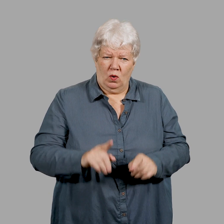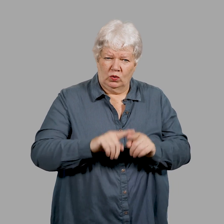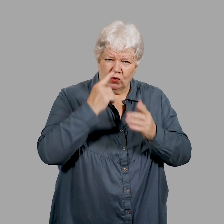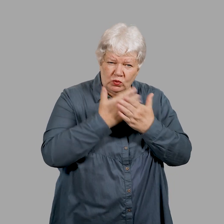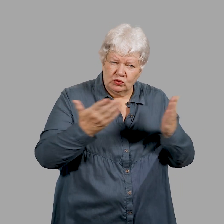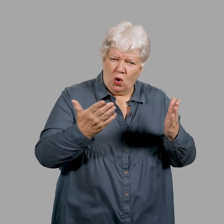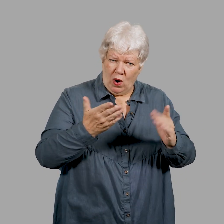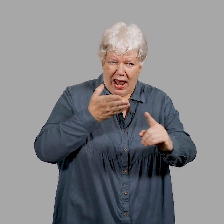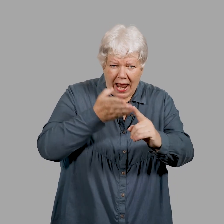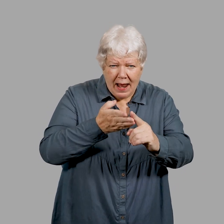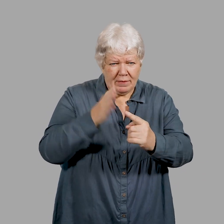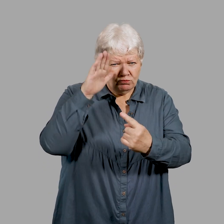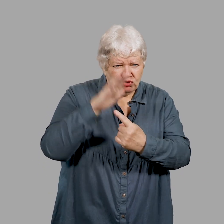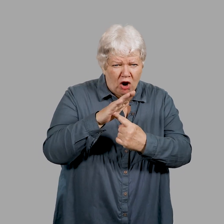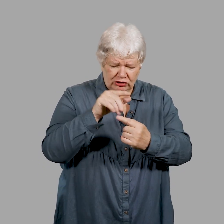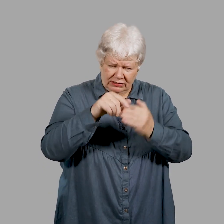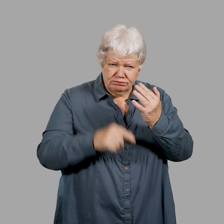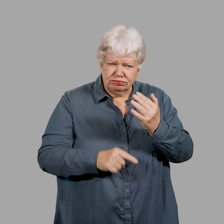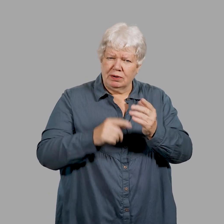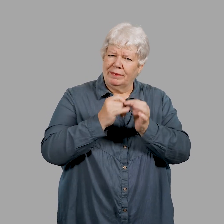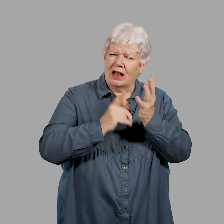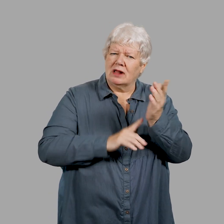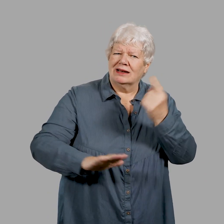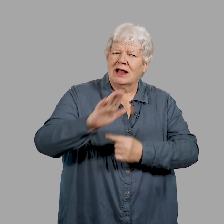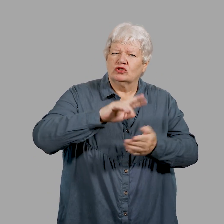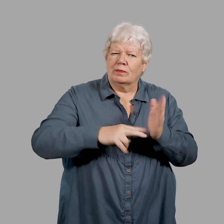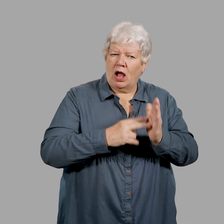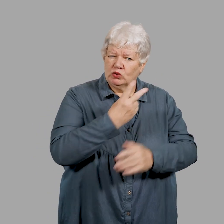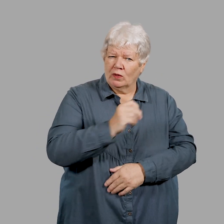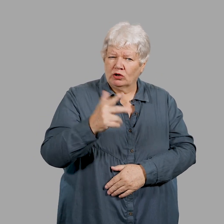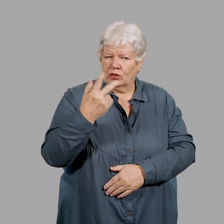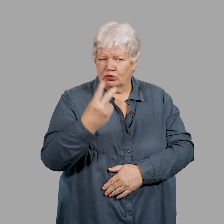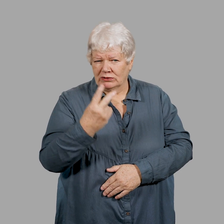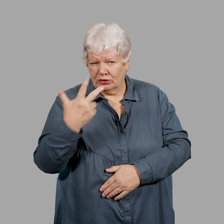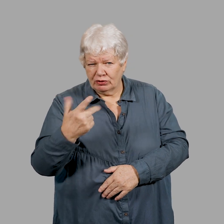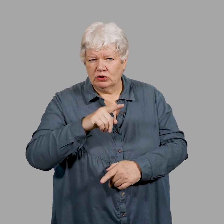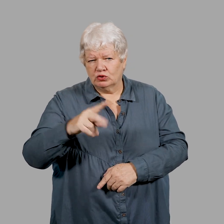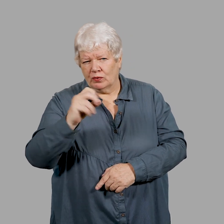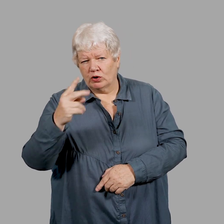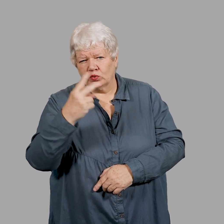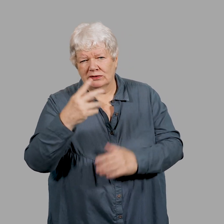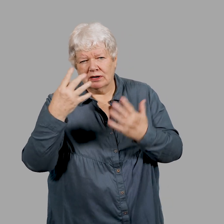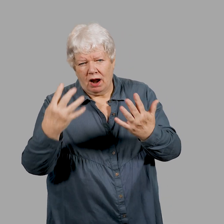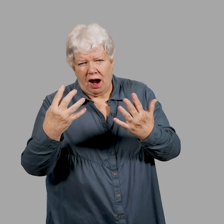Reflects the aims and priority areas of the BSL National Plan 2023-29,